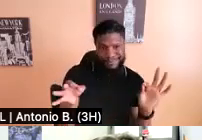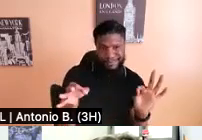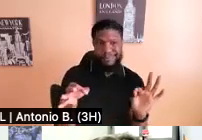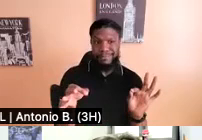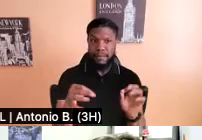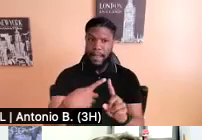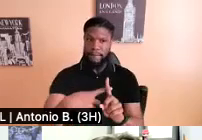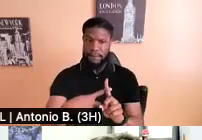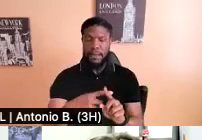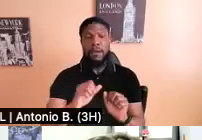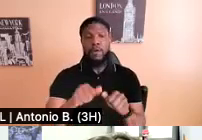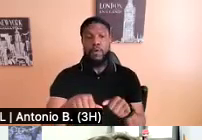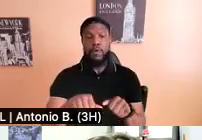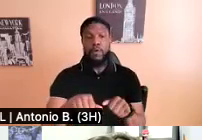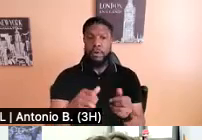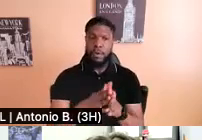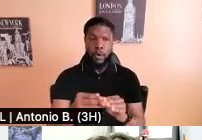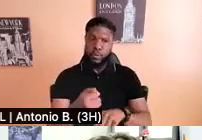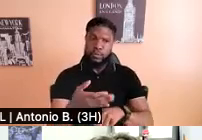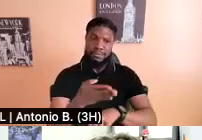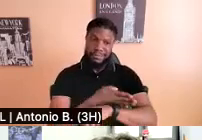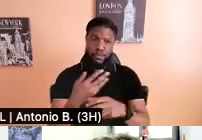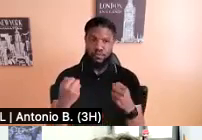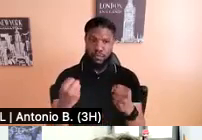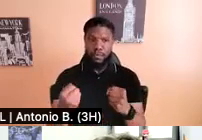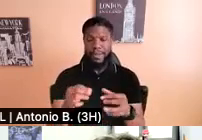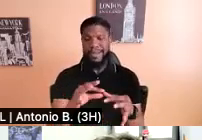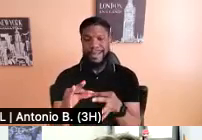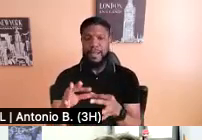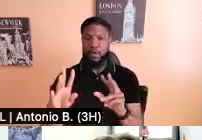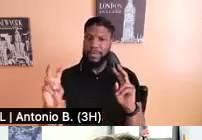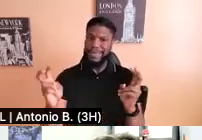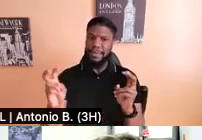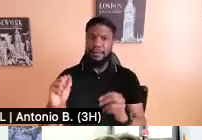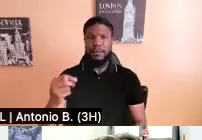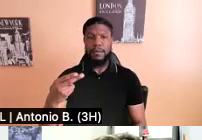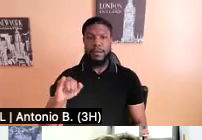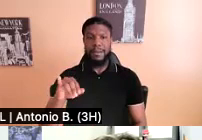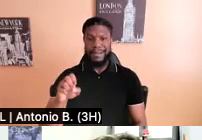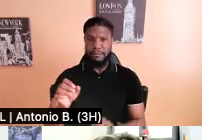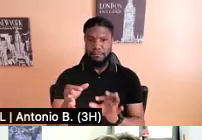tying the analysis to your thesis statement once you clarify it." In the second example,